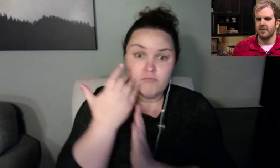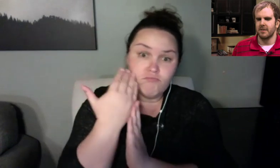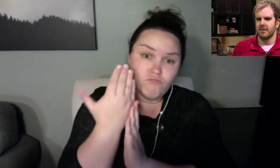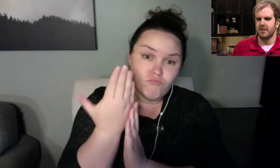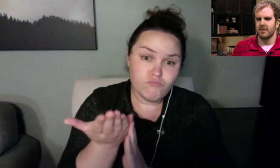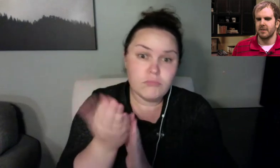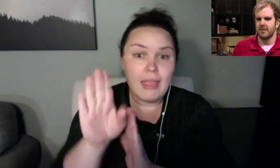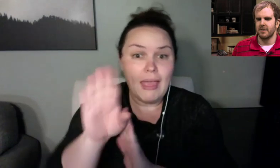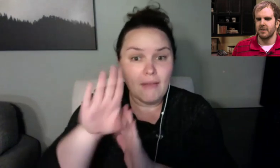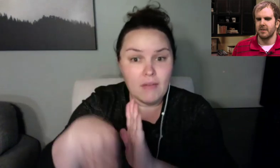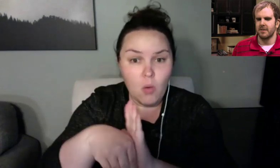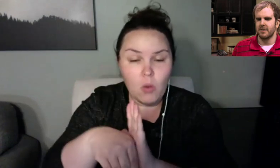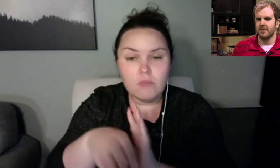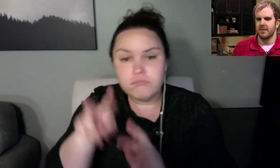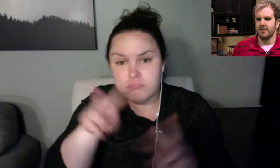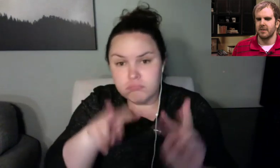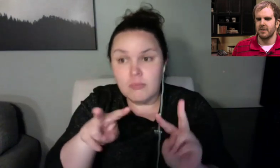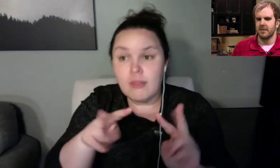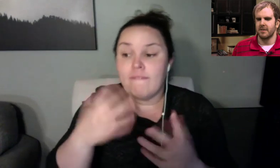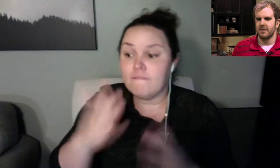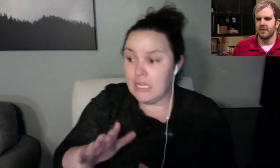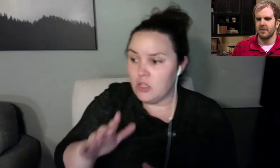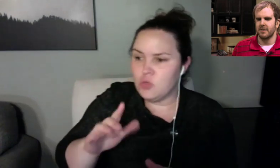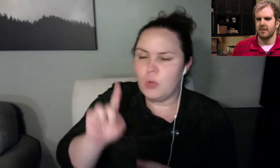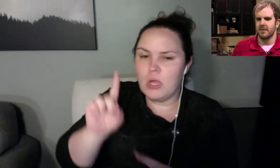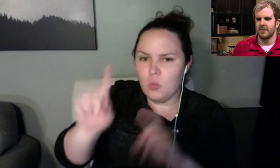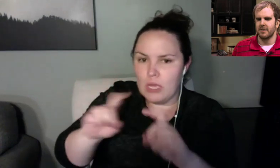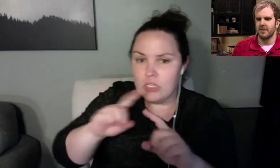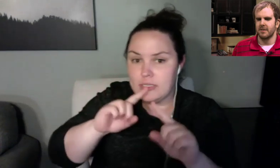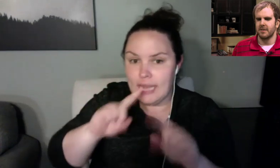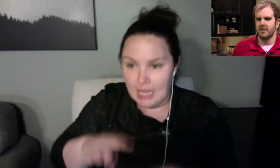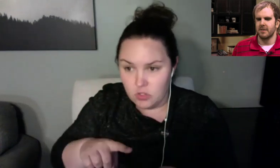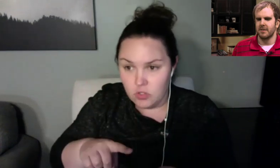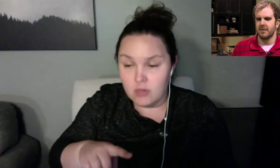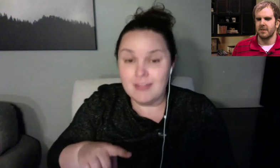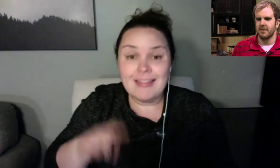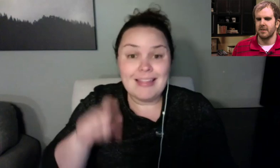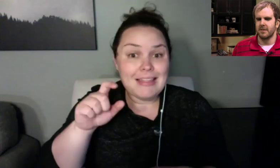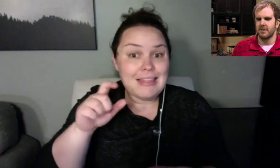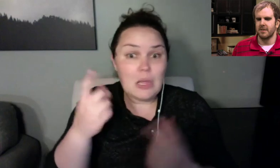have a question and answer. And when we get to that point, what we'll